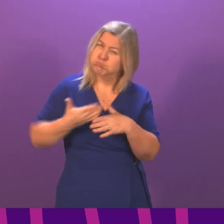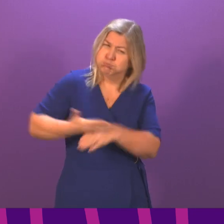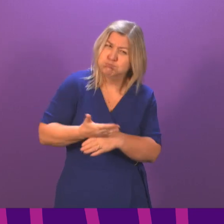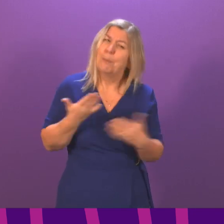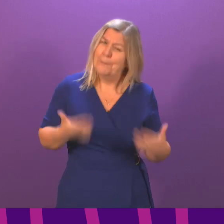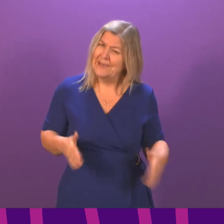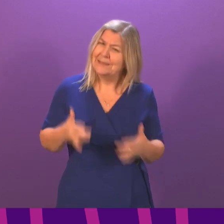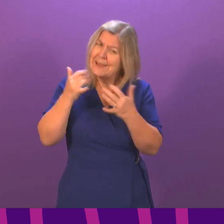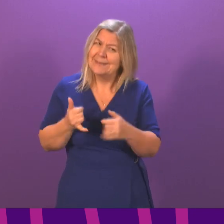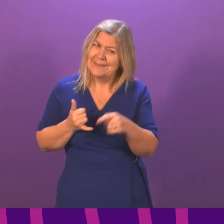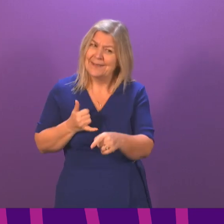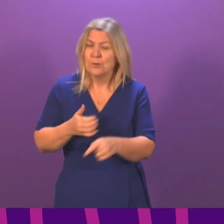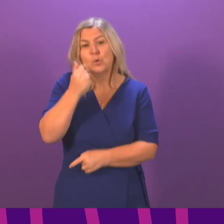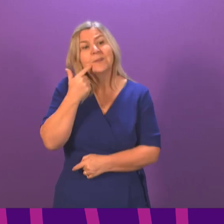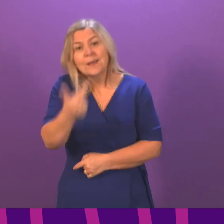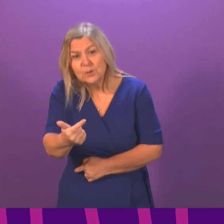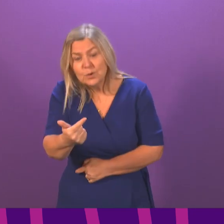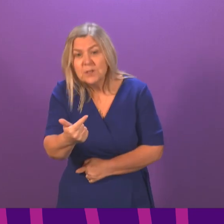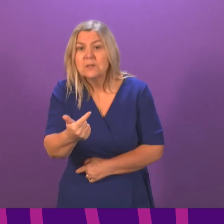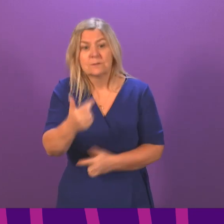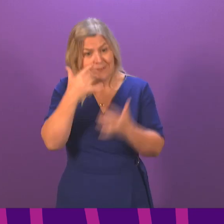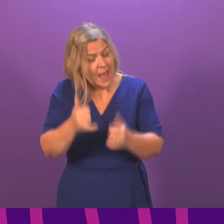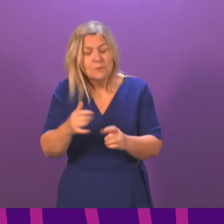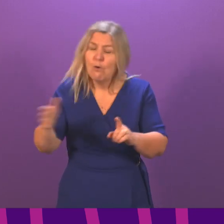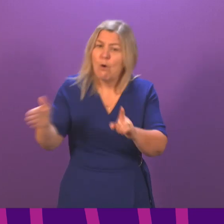Next week, we will start a testing programme for all students, and we will continue to